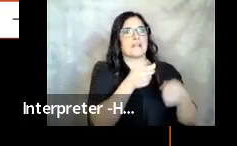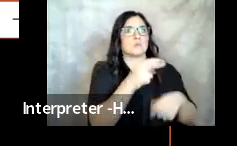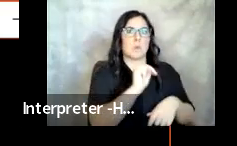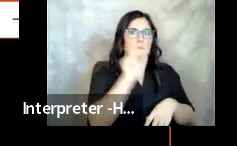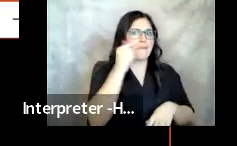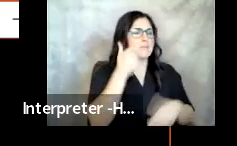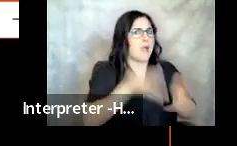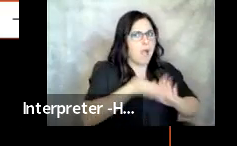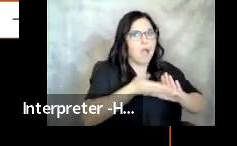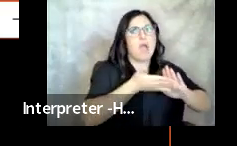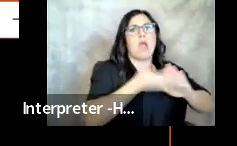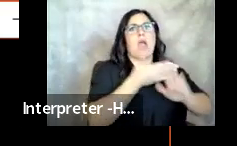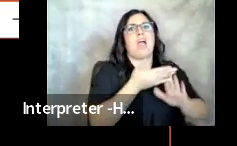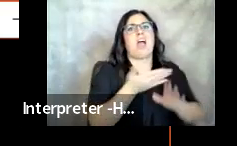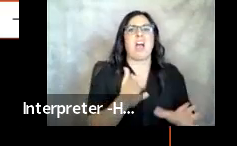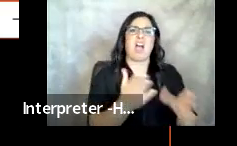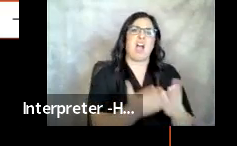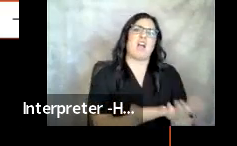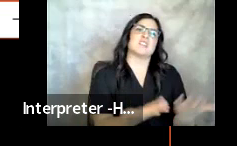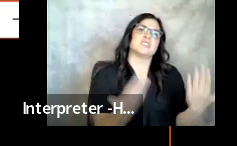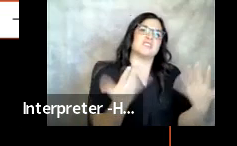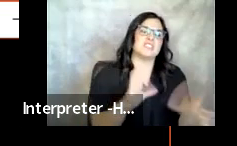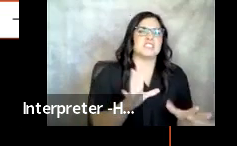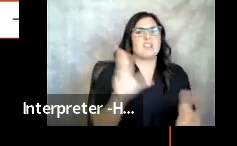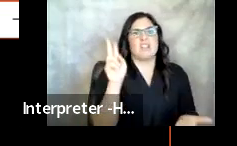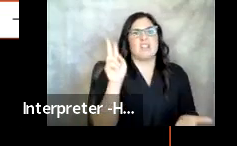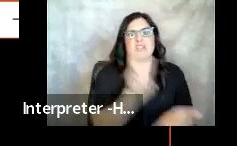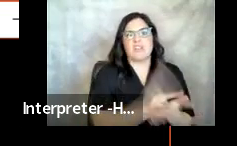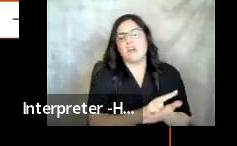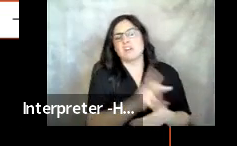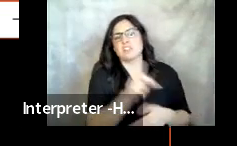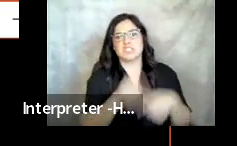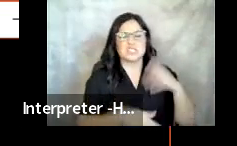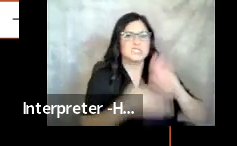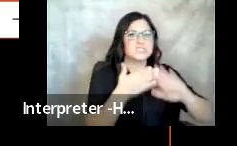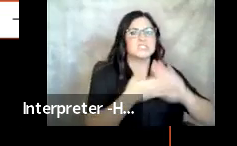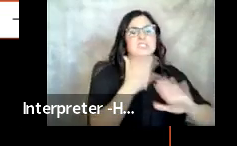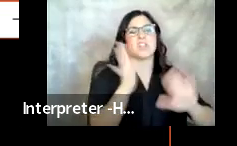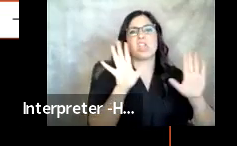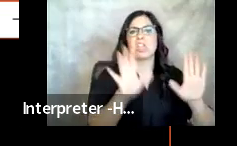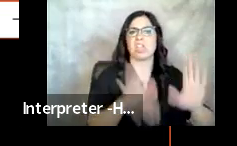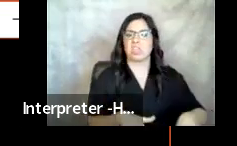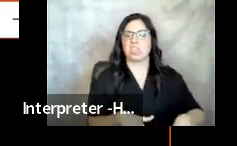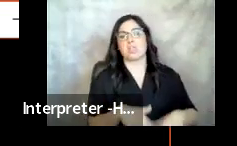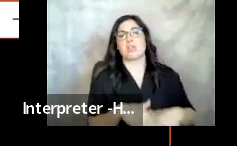And that they were defeated in this noble lost. Cause. And so. That became the general idea.